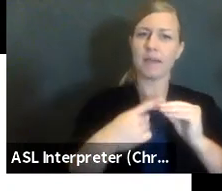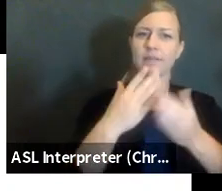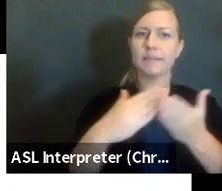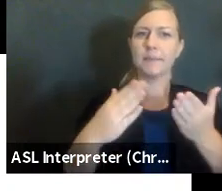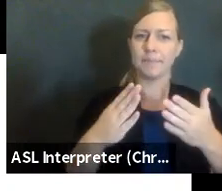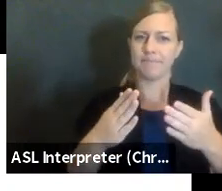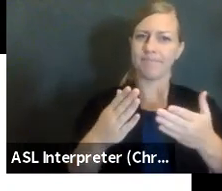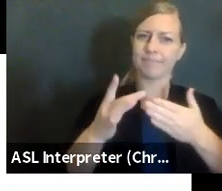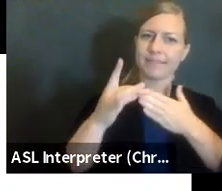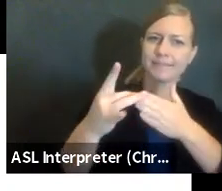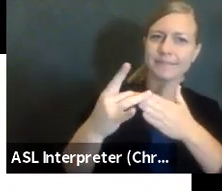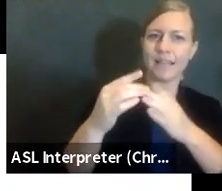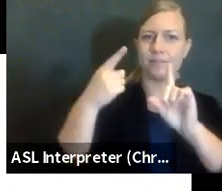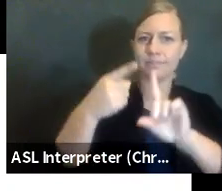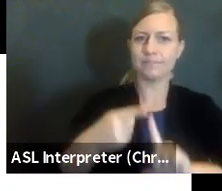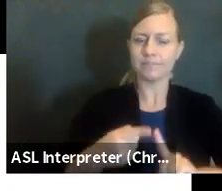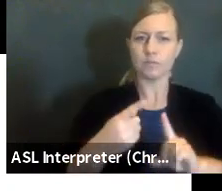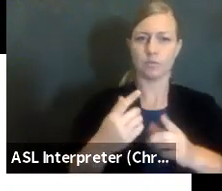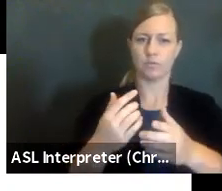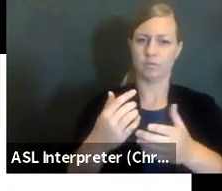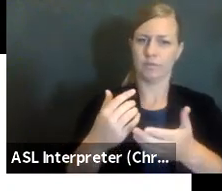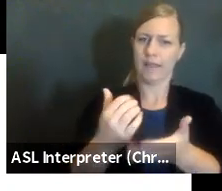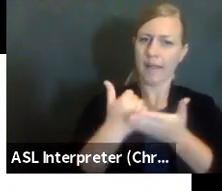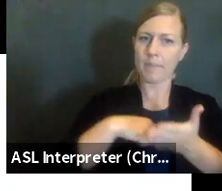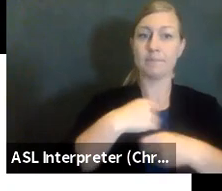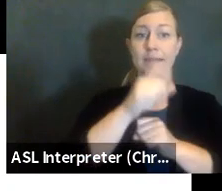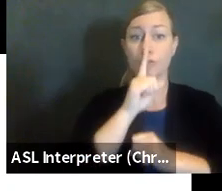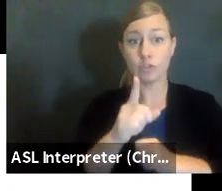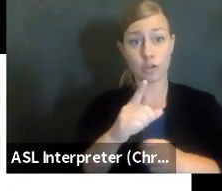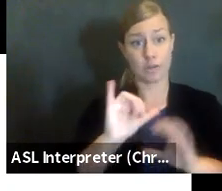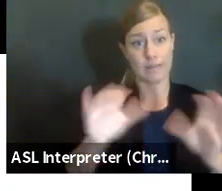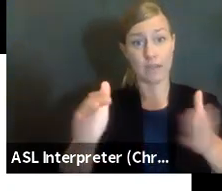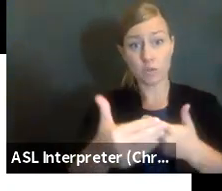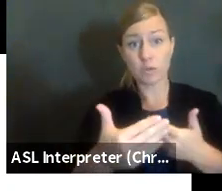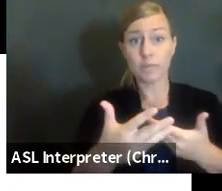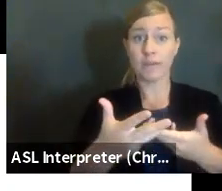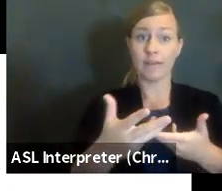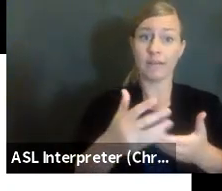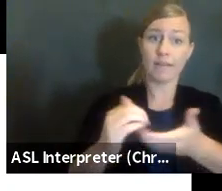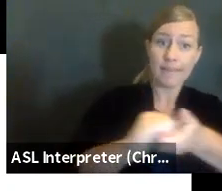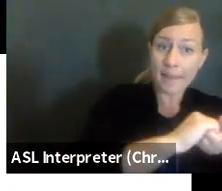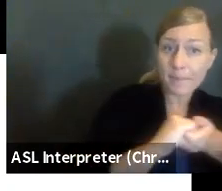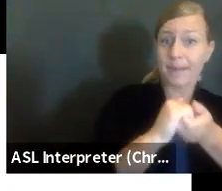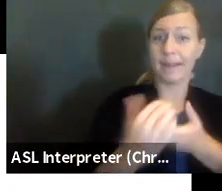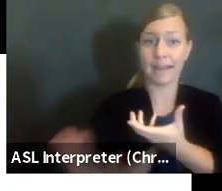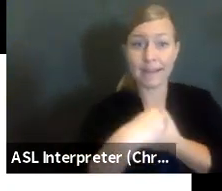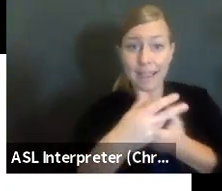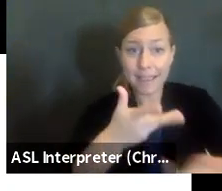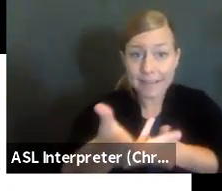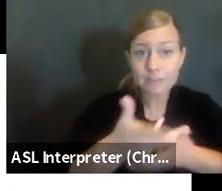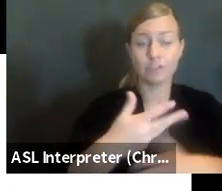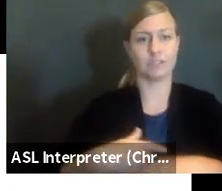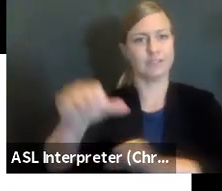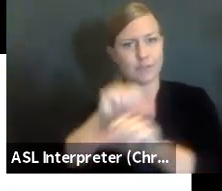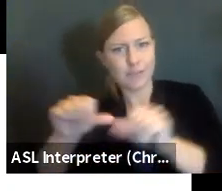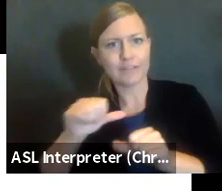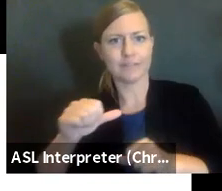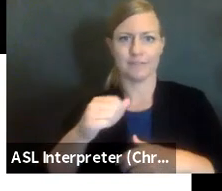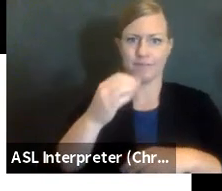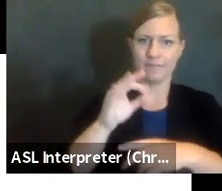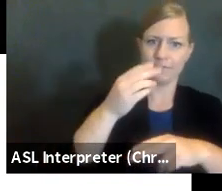ESD 101 - Jeff Crawford: ensure that we're collaborating, we're engaging. That it's organized, safe, effective, all the things that you were saying, that's your vision for what your ideal classroom would look like.